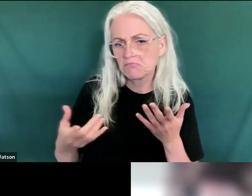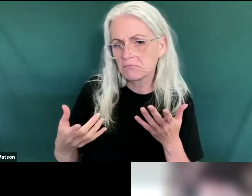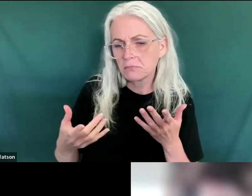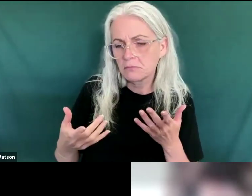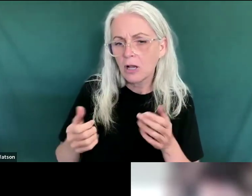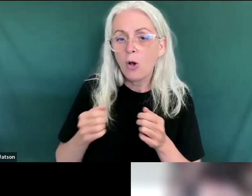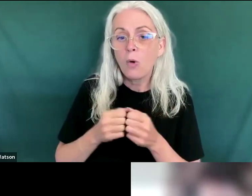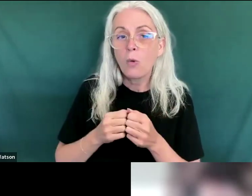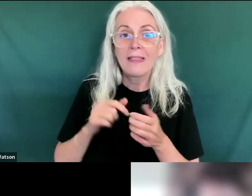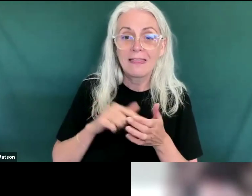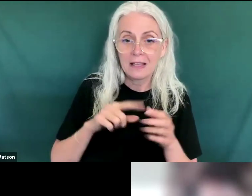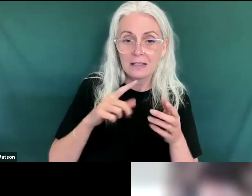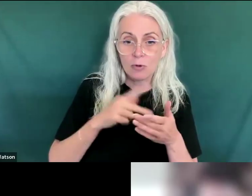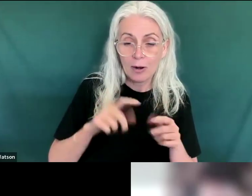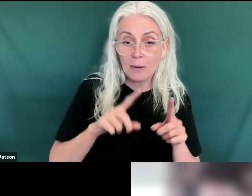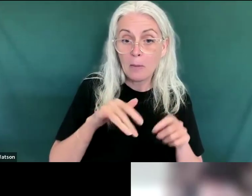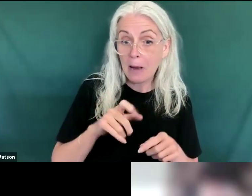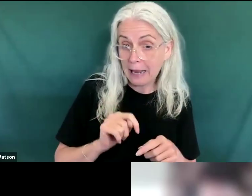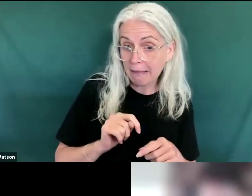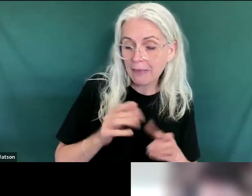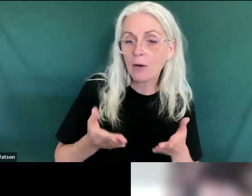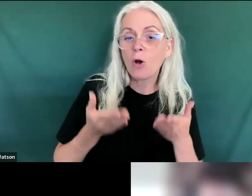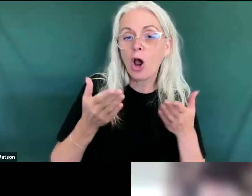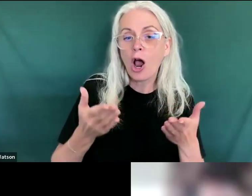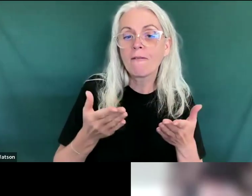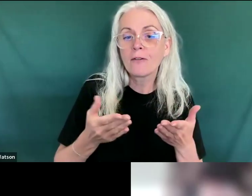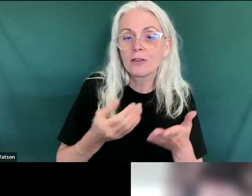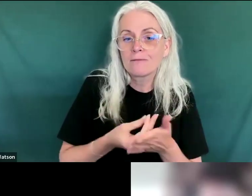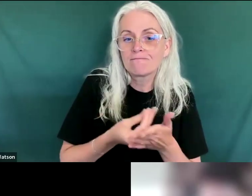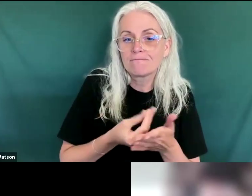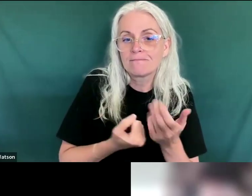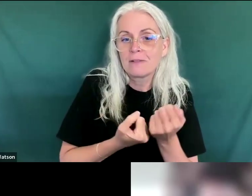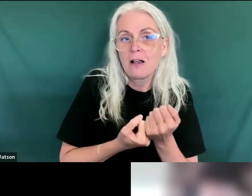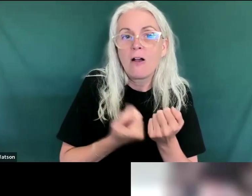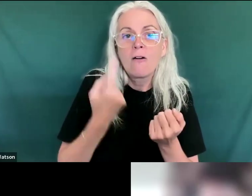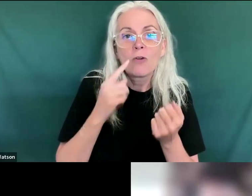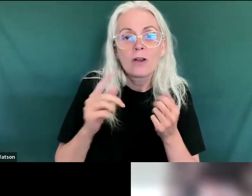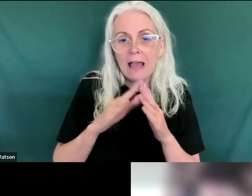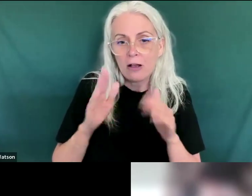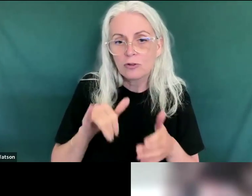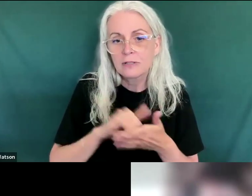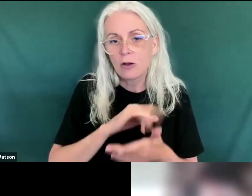with the Pilot Program, they would offer the subsidy to those household, eligible households.